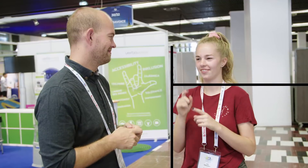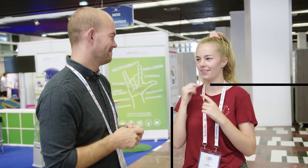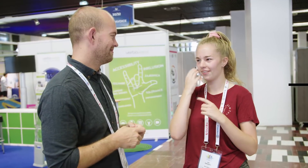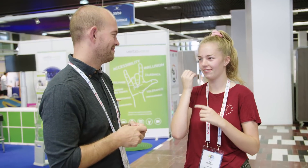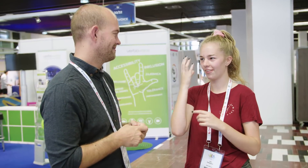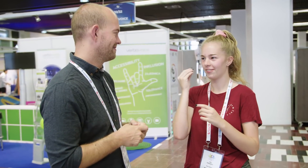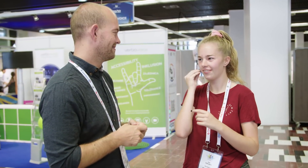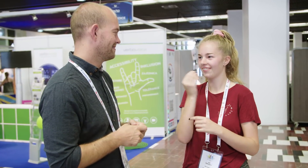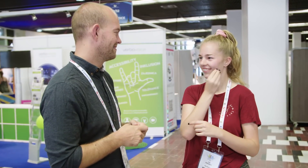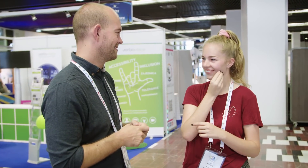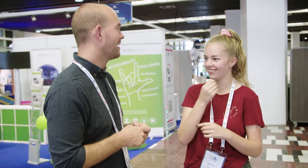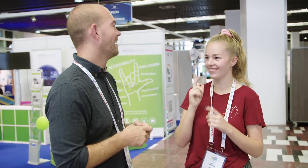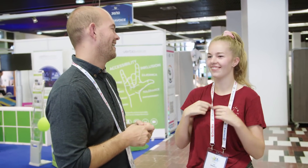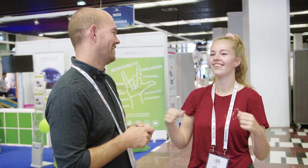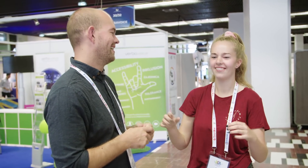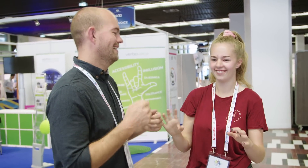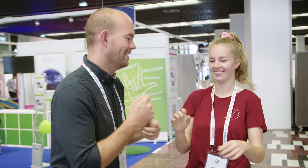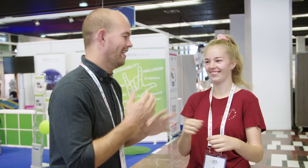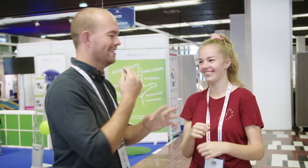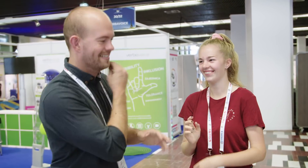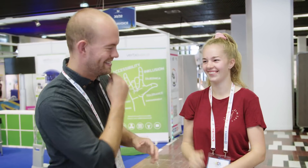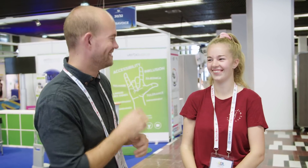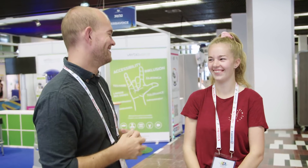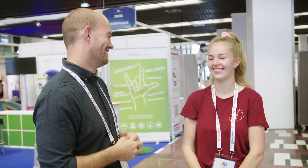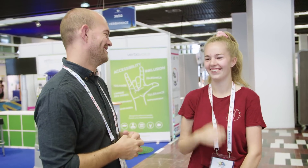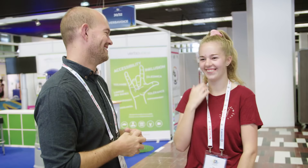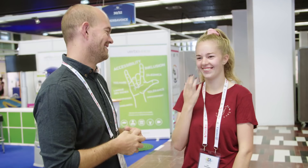Yeah, facial expressions, and of course different signing.